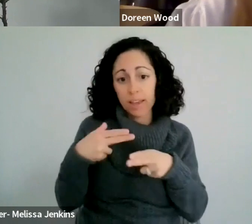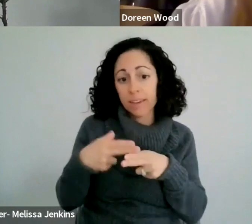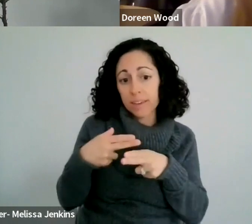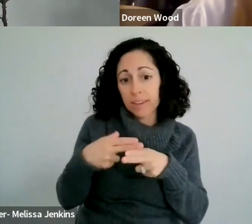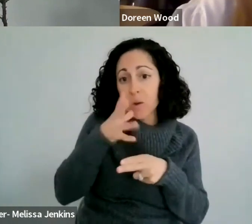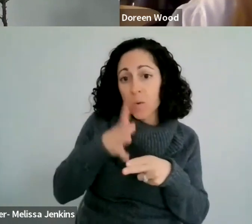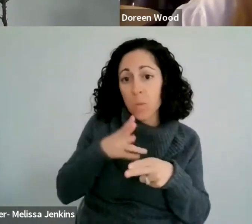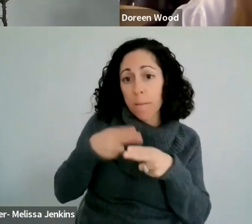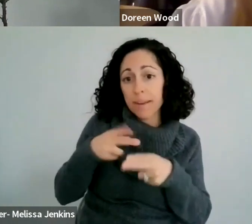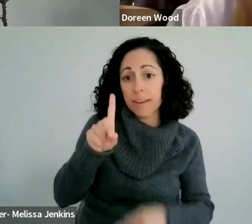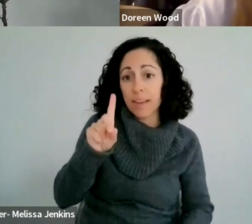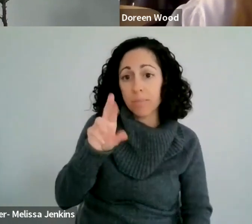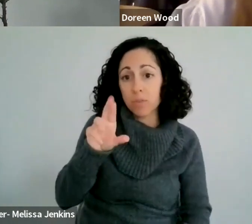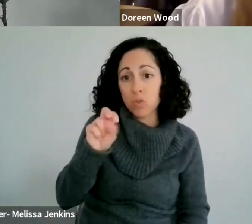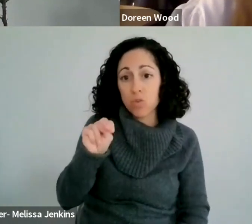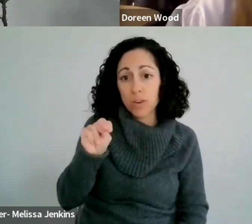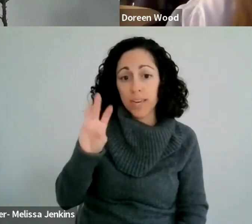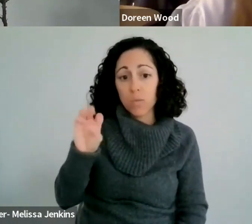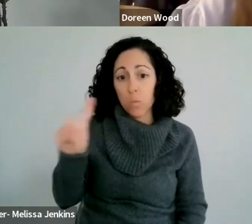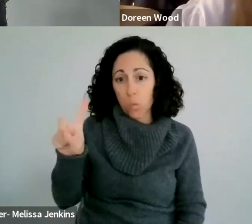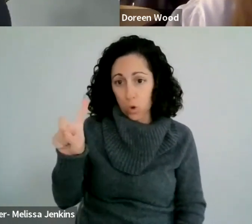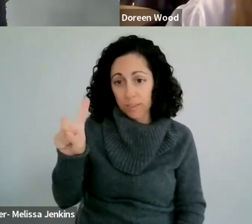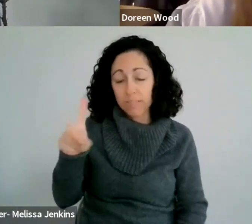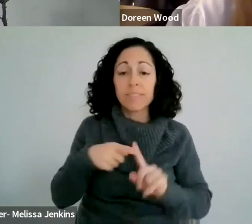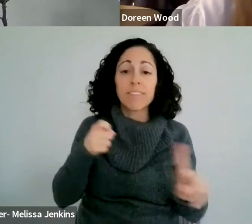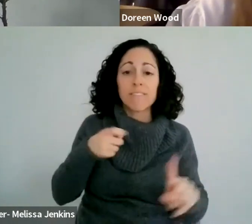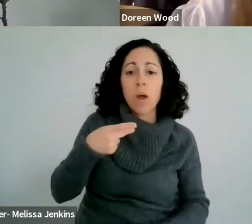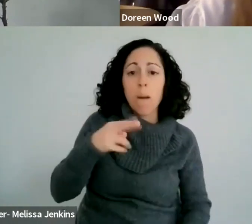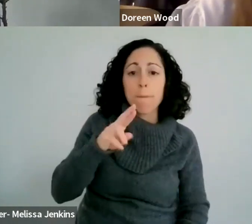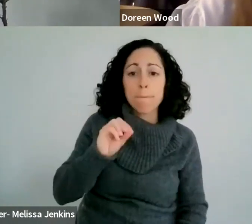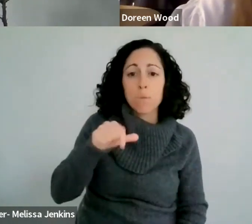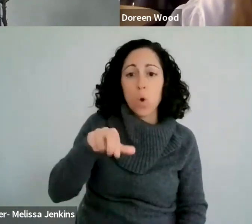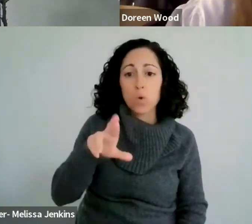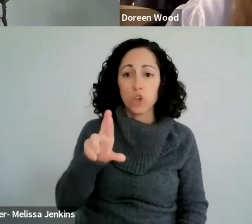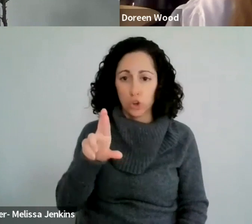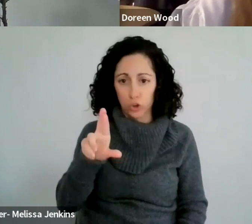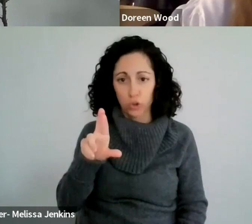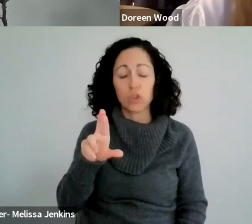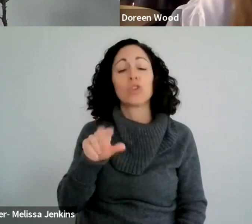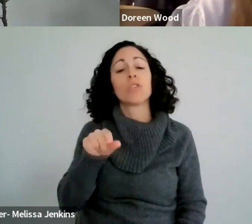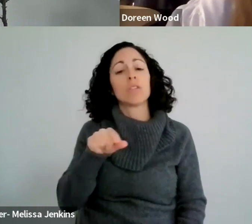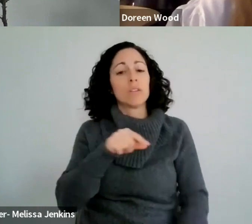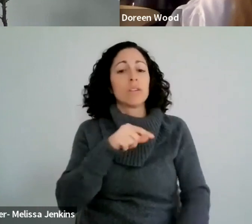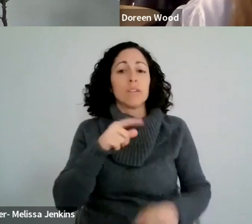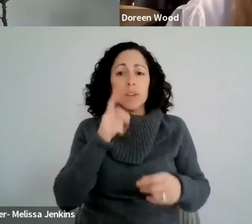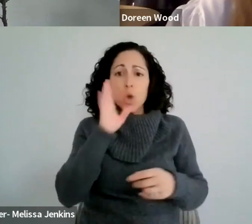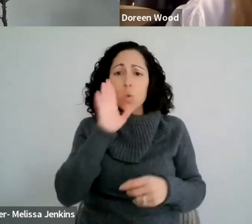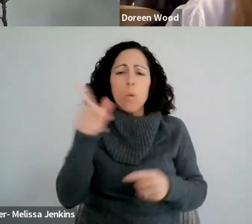She recently joined the team and is the project leader for the Usher syndrome trials that you're going to be hearing about today.